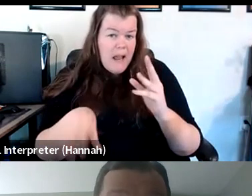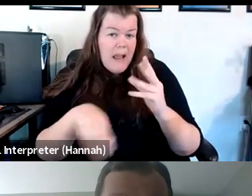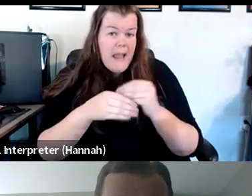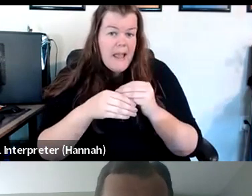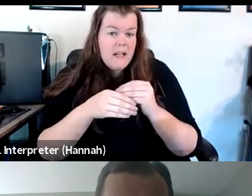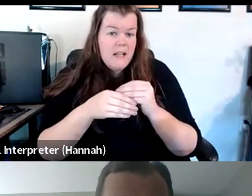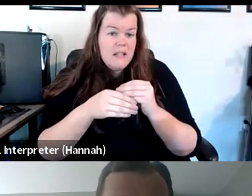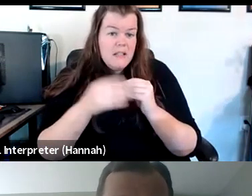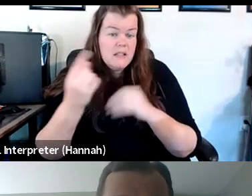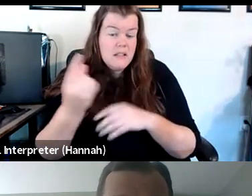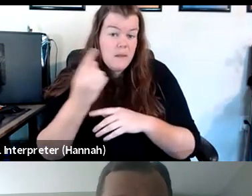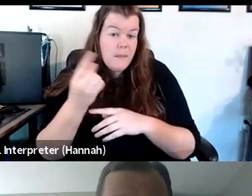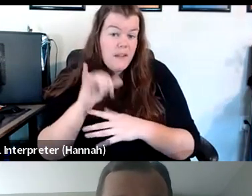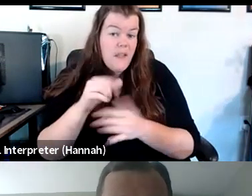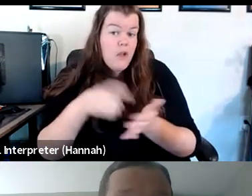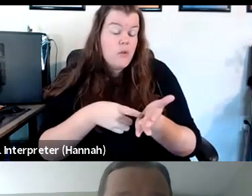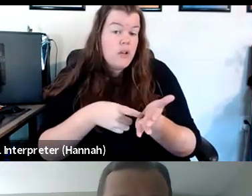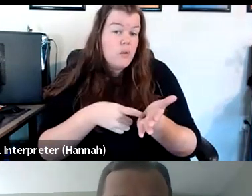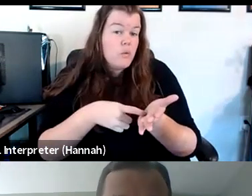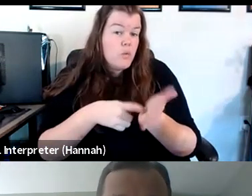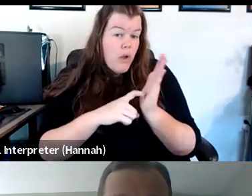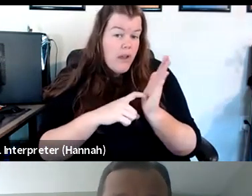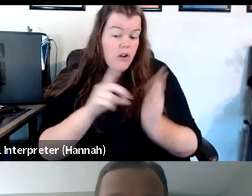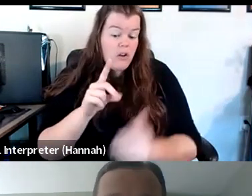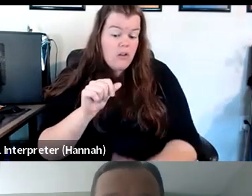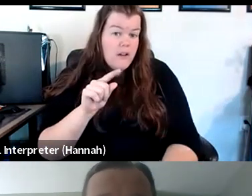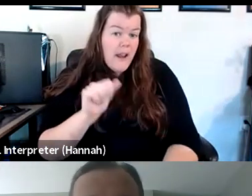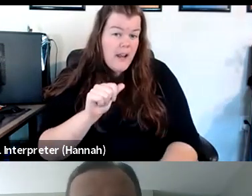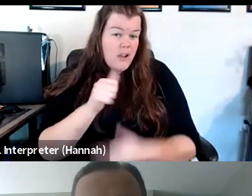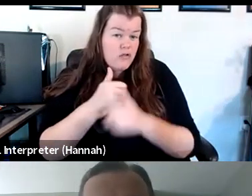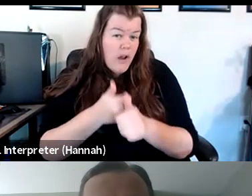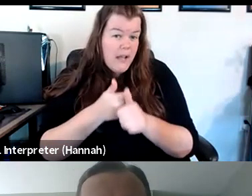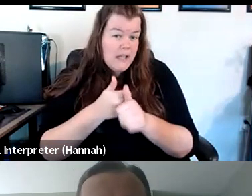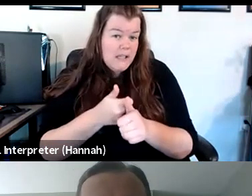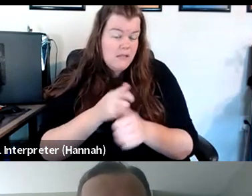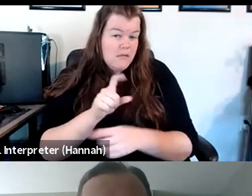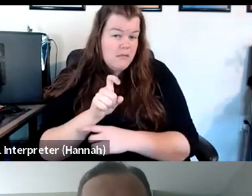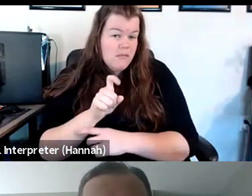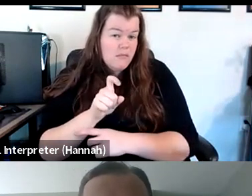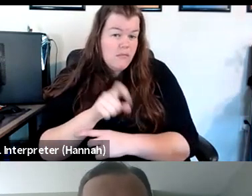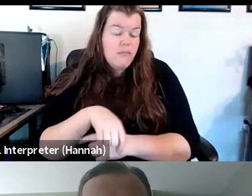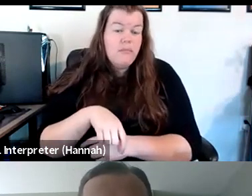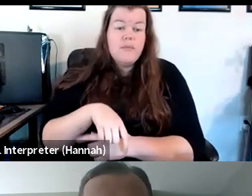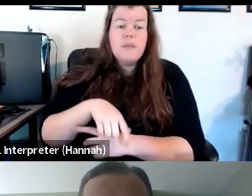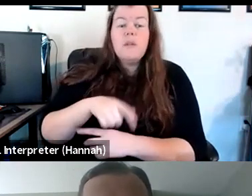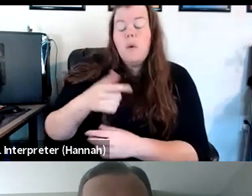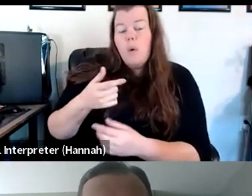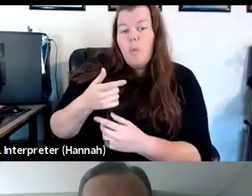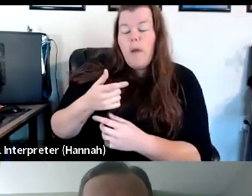require that data tracking as part of that? Well the not only the data tracking but the